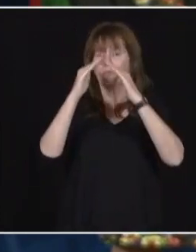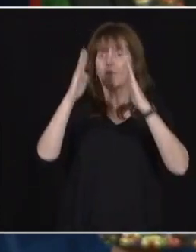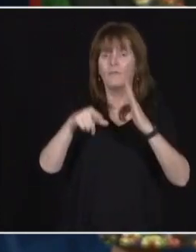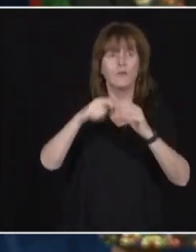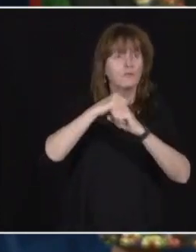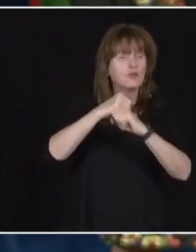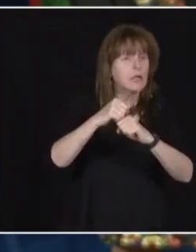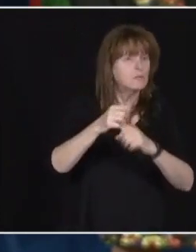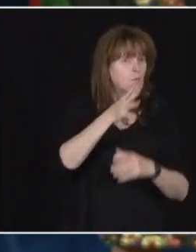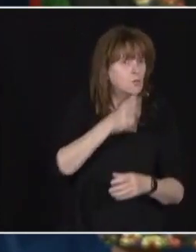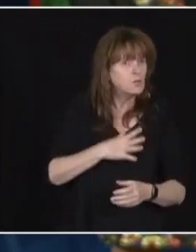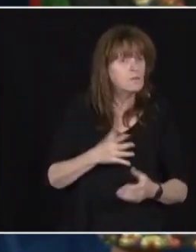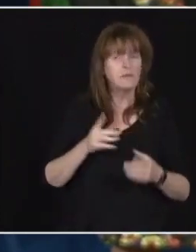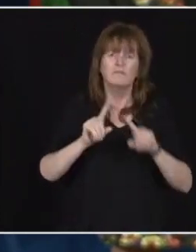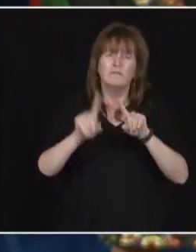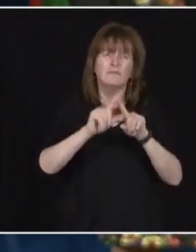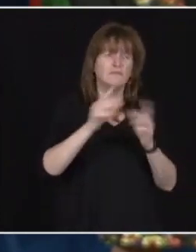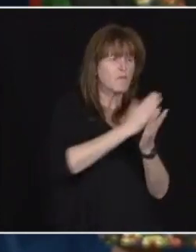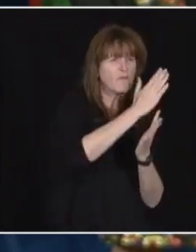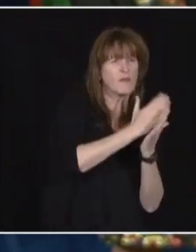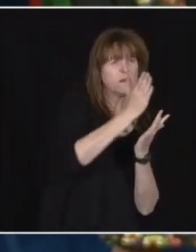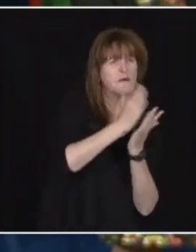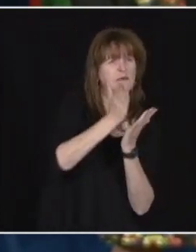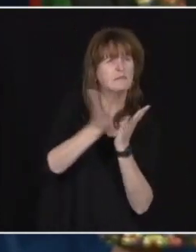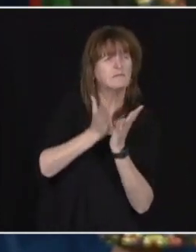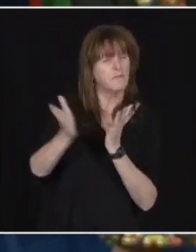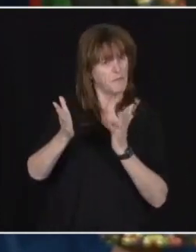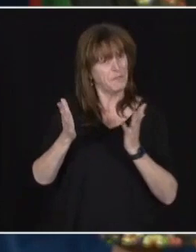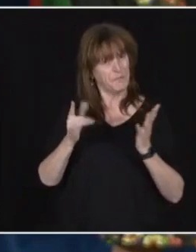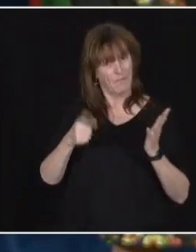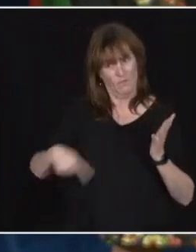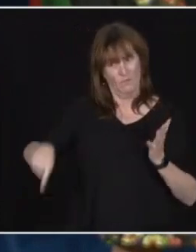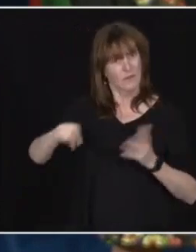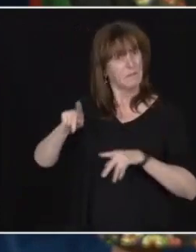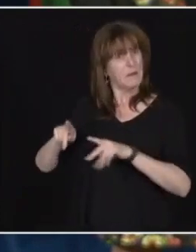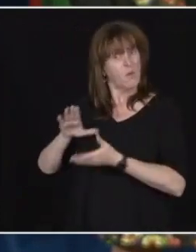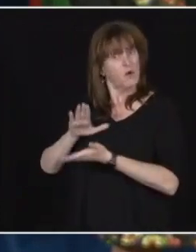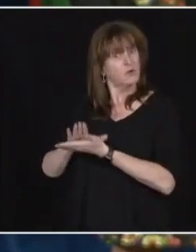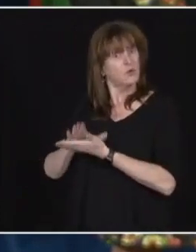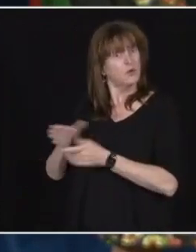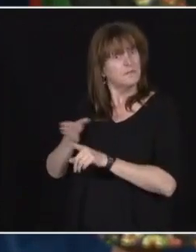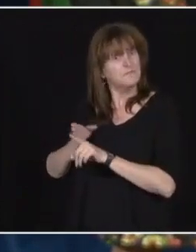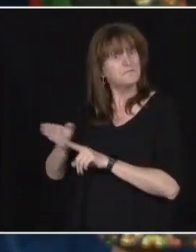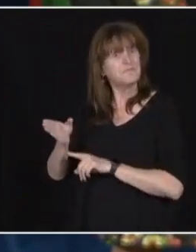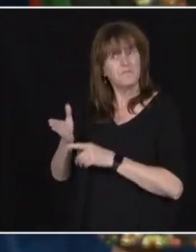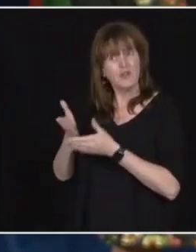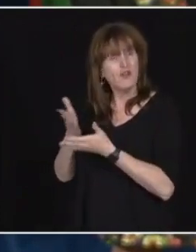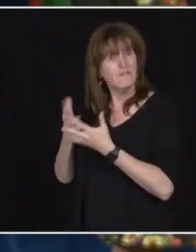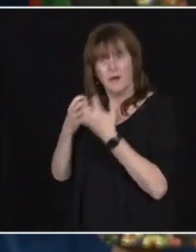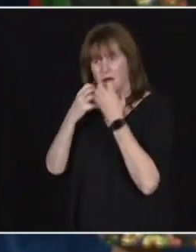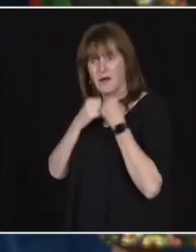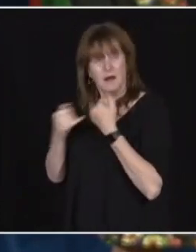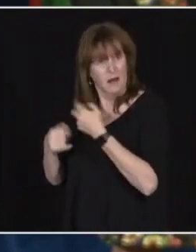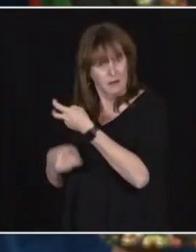going into long-term care homes to provide the care that these public servants chemistry each and everyday. It could